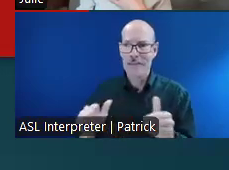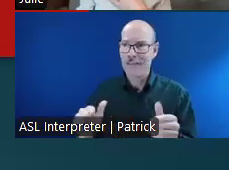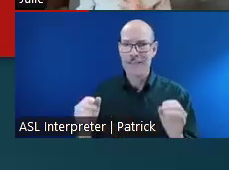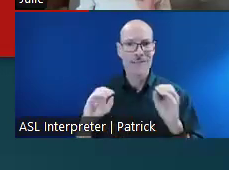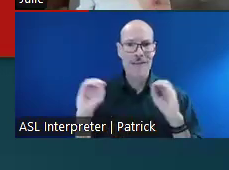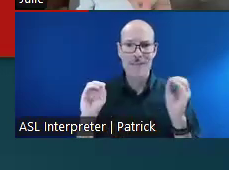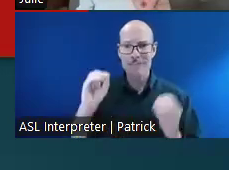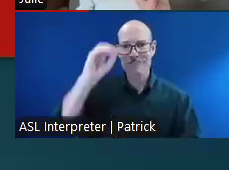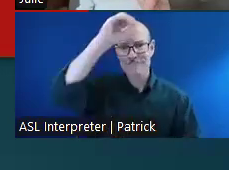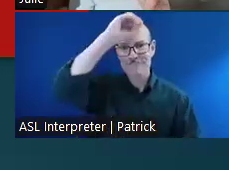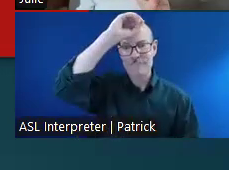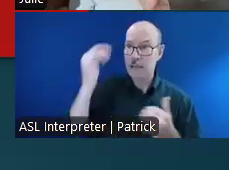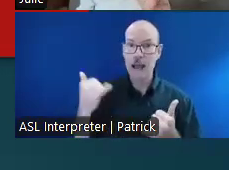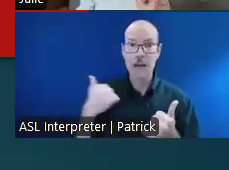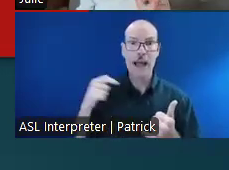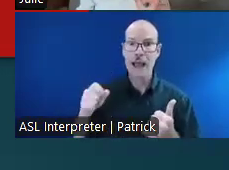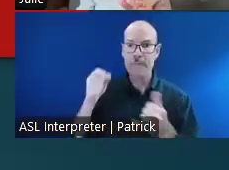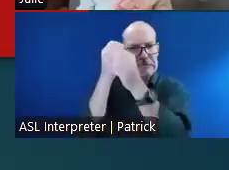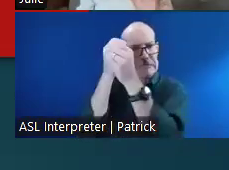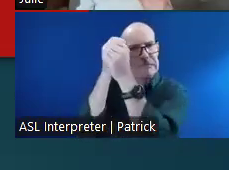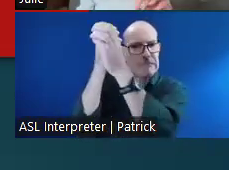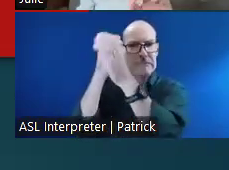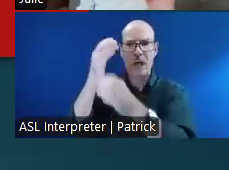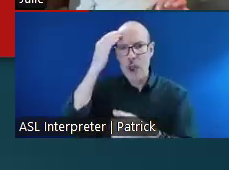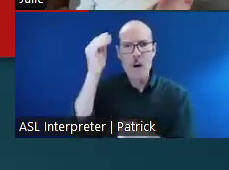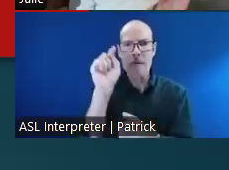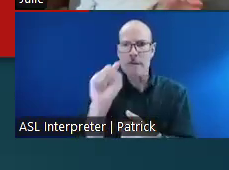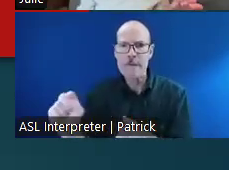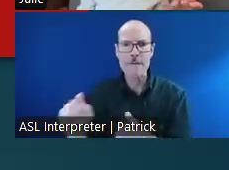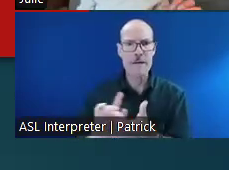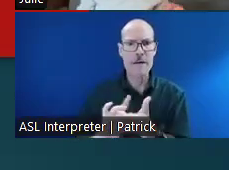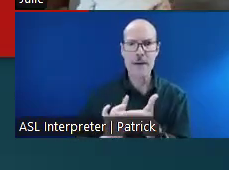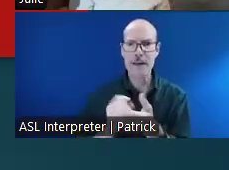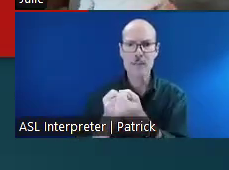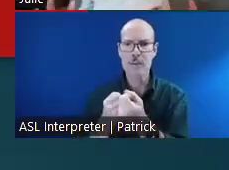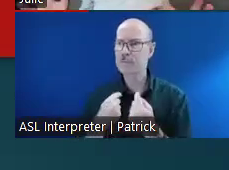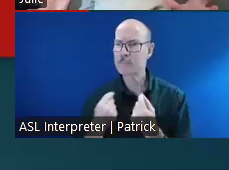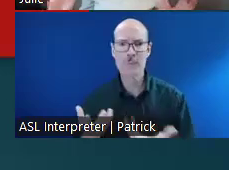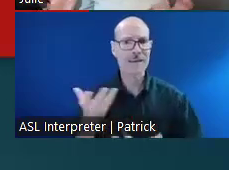I would say maybe one of the most chronic issues is this idea of lack of support.